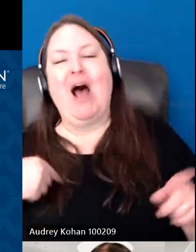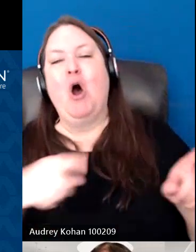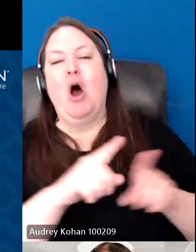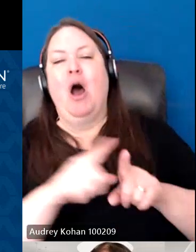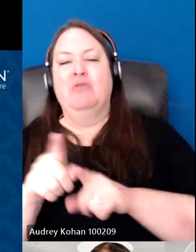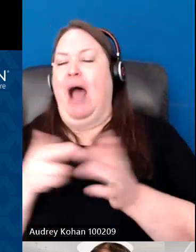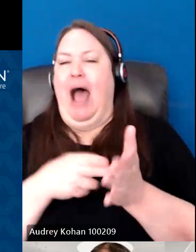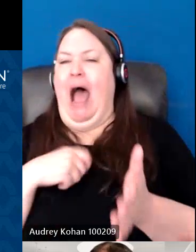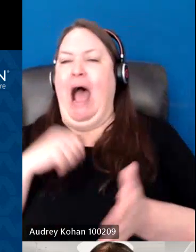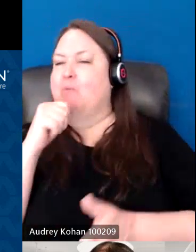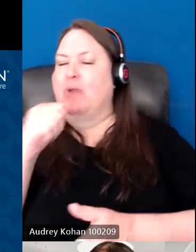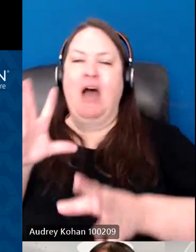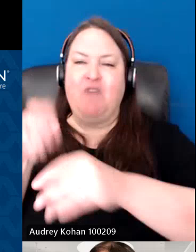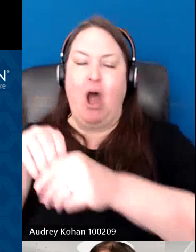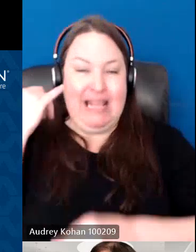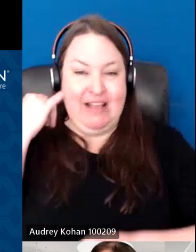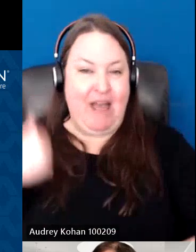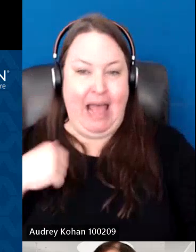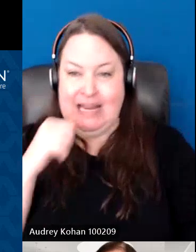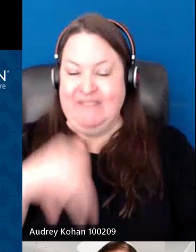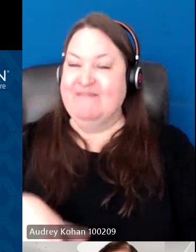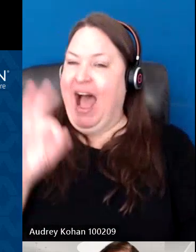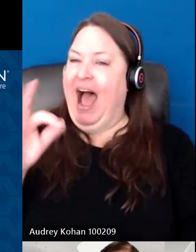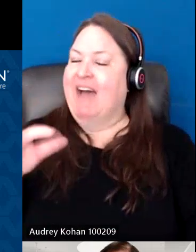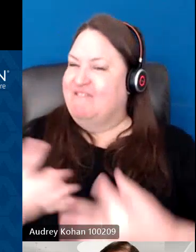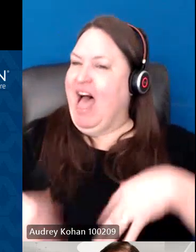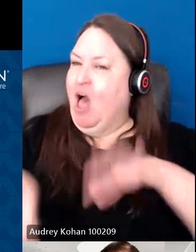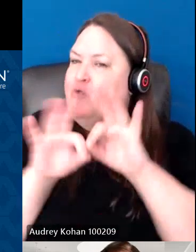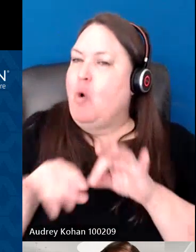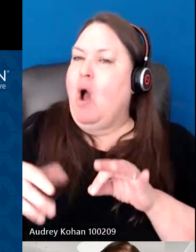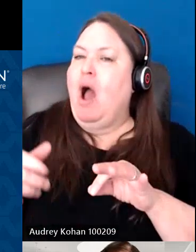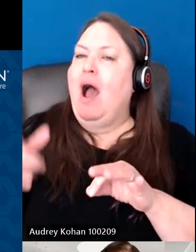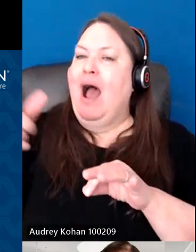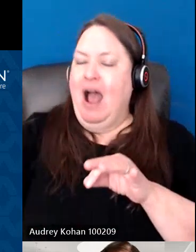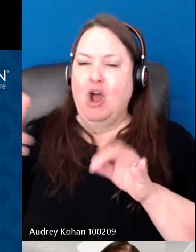involved in it if I didn't find Value there are interpreter organizations but if you're